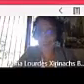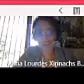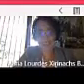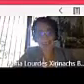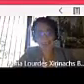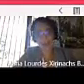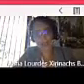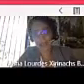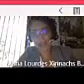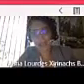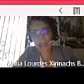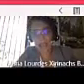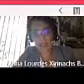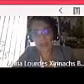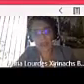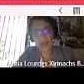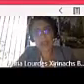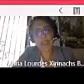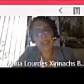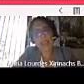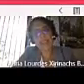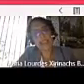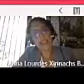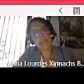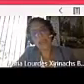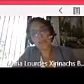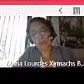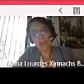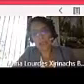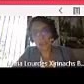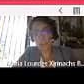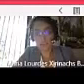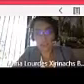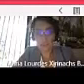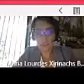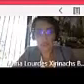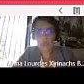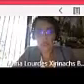that gloriana has already told you about it and we are developing the platform together